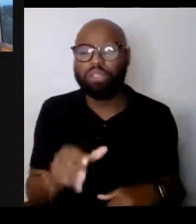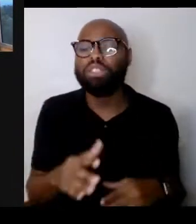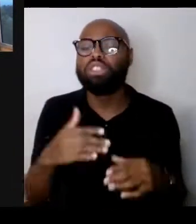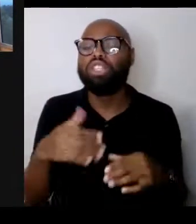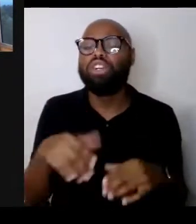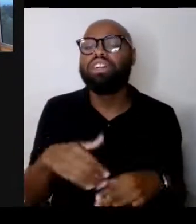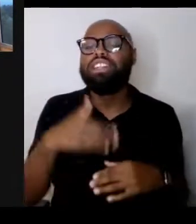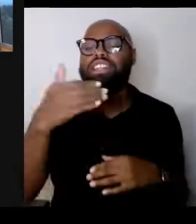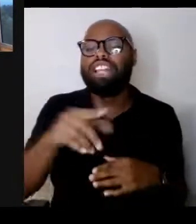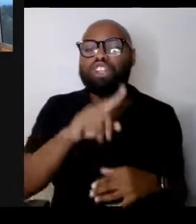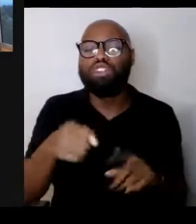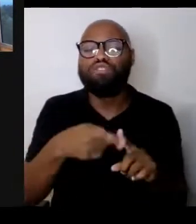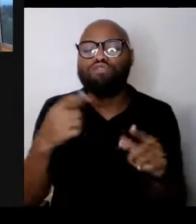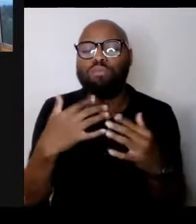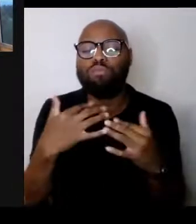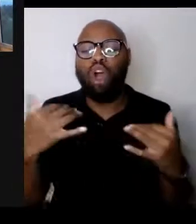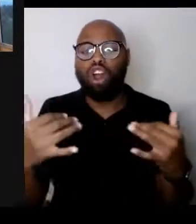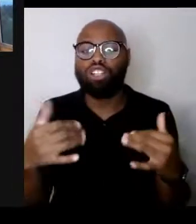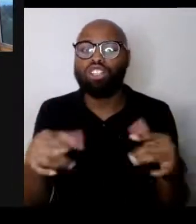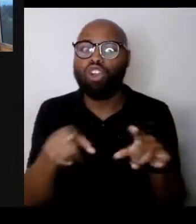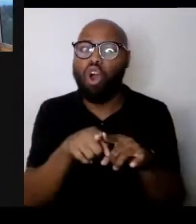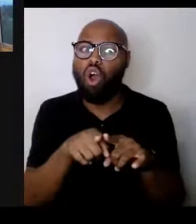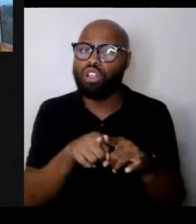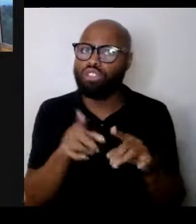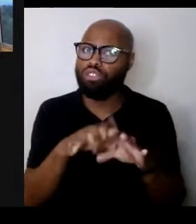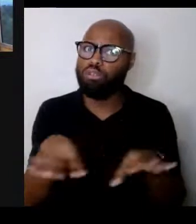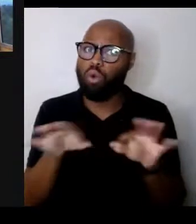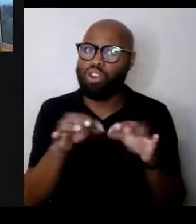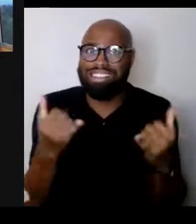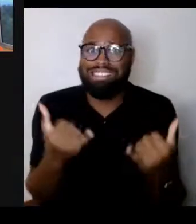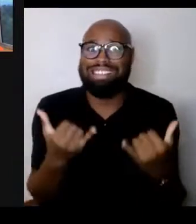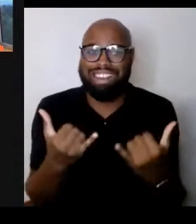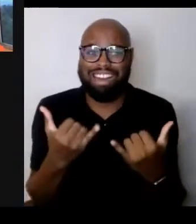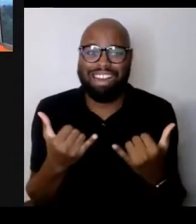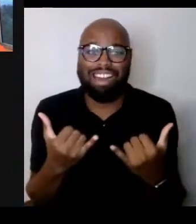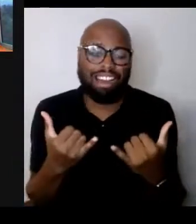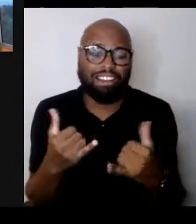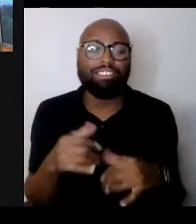that is also very timely on how, again, we see a rise